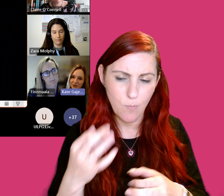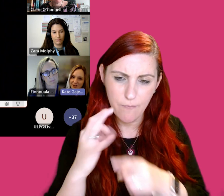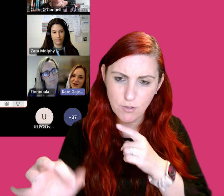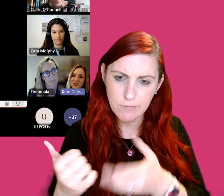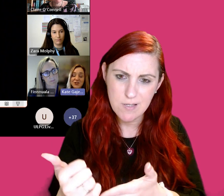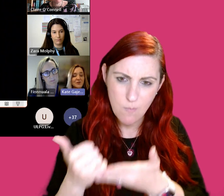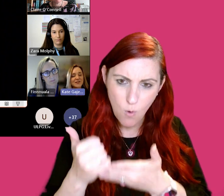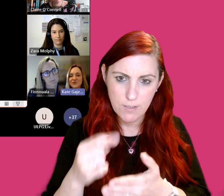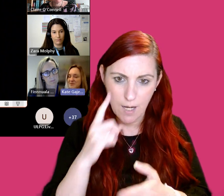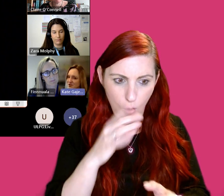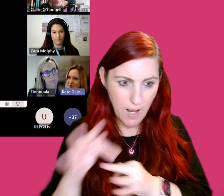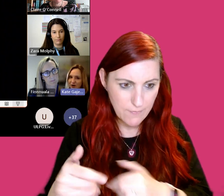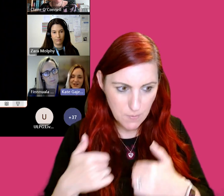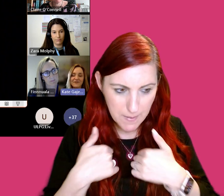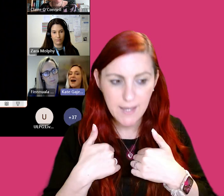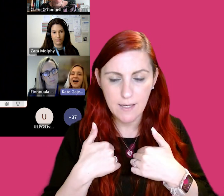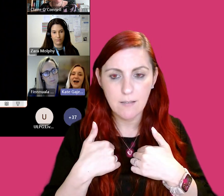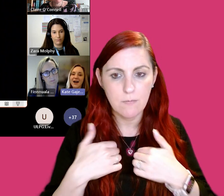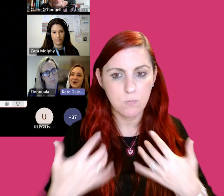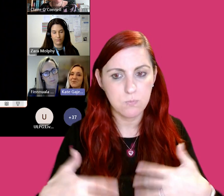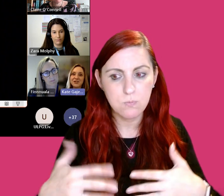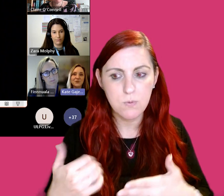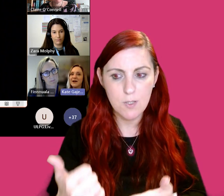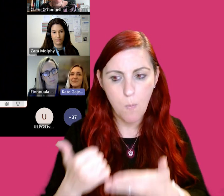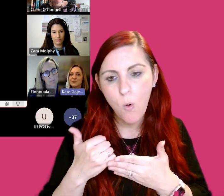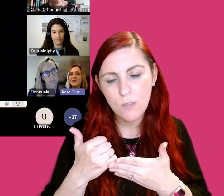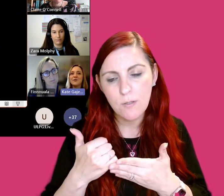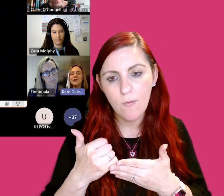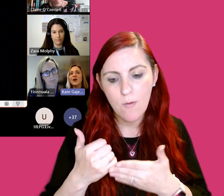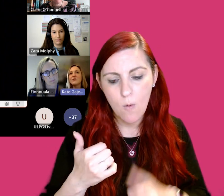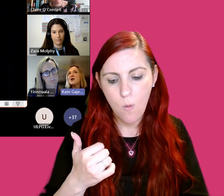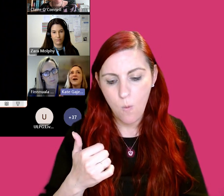endocrinologist who was extremely supportive uh who mentioned when I was really worried oh no